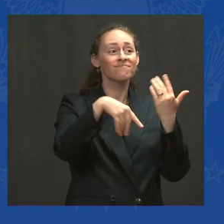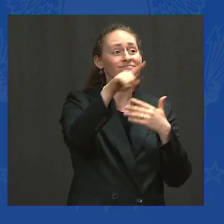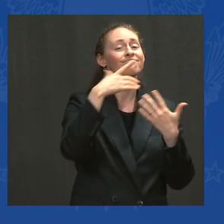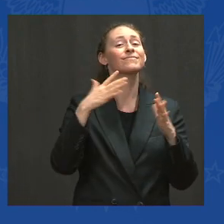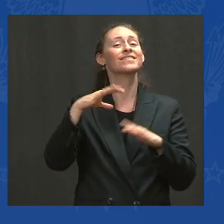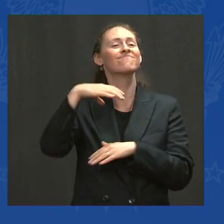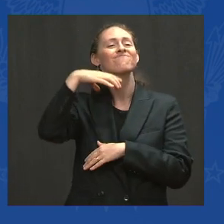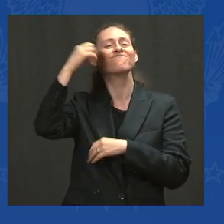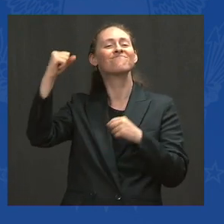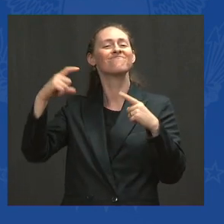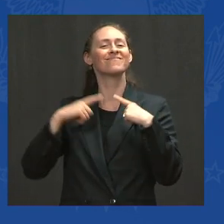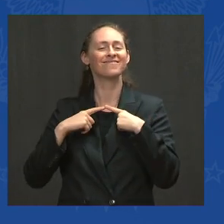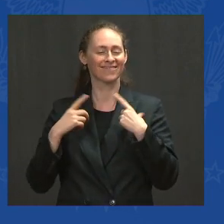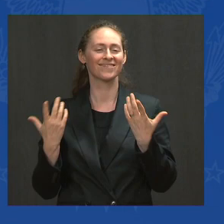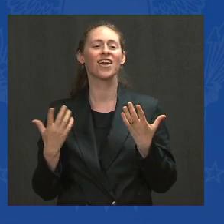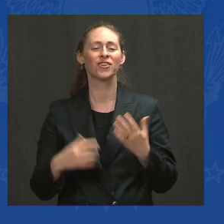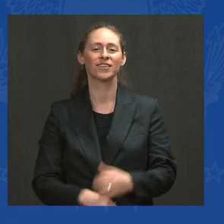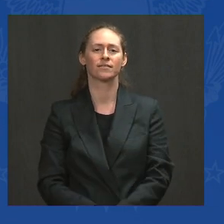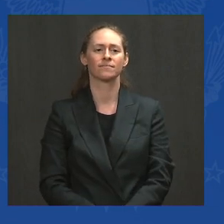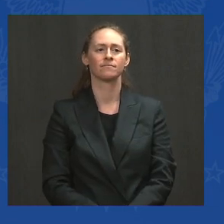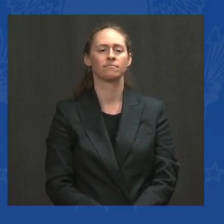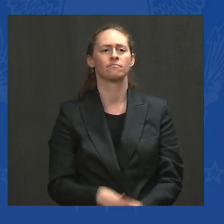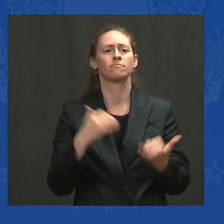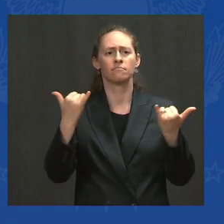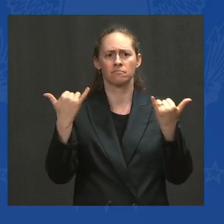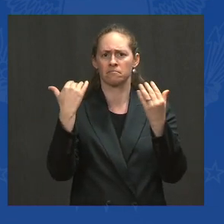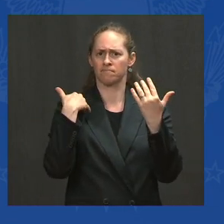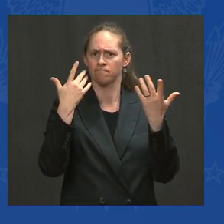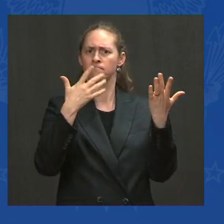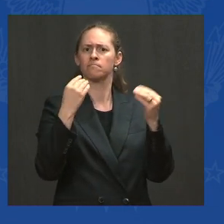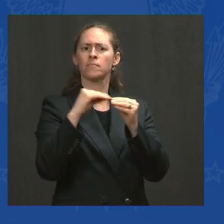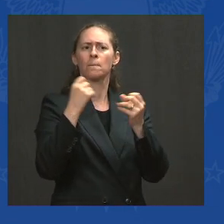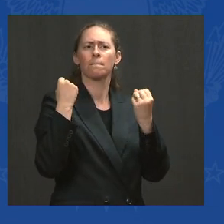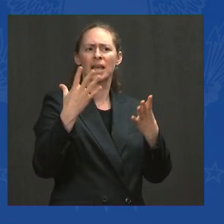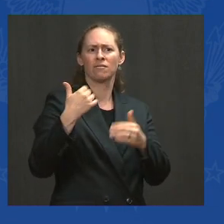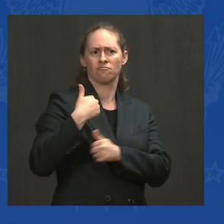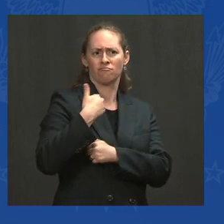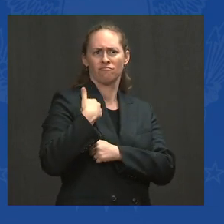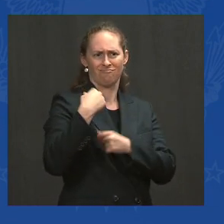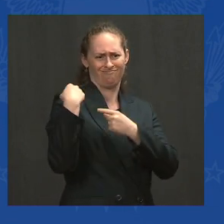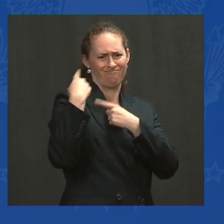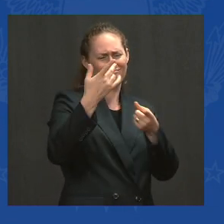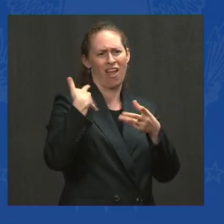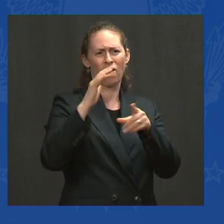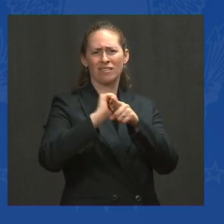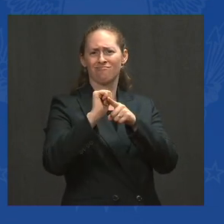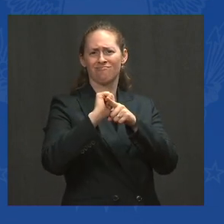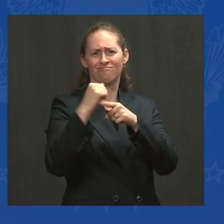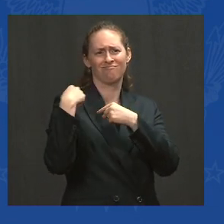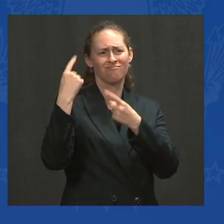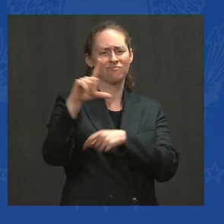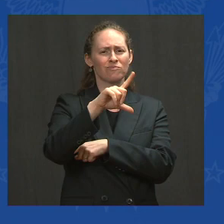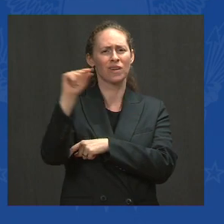National Defense and Security Forces trained over the last two decades. We provided our Afghan partners with all the